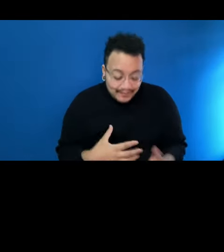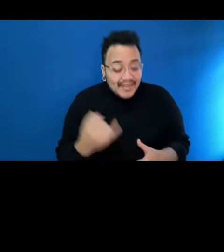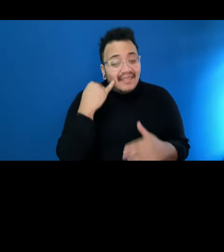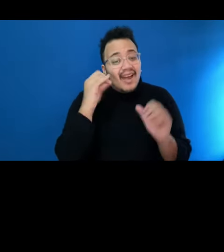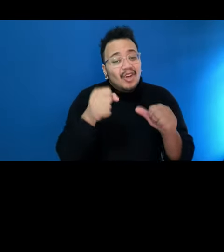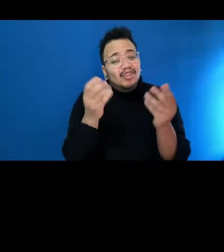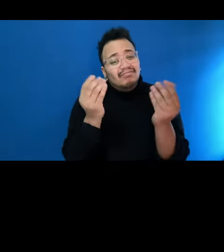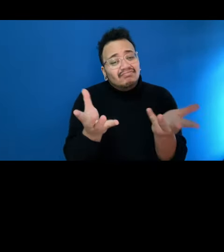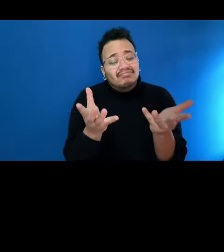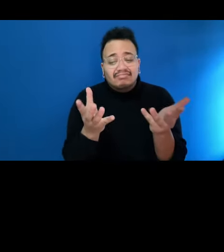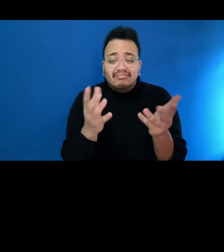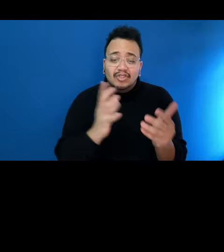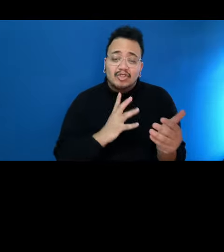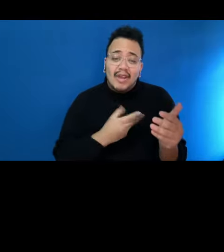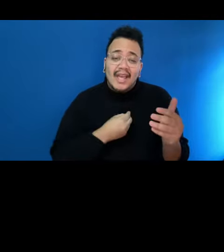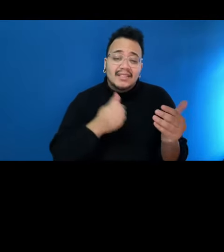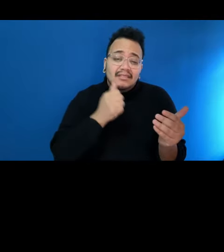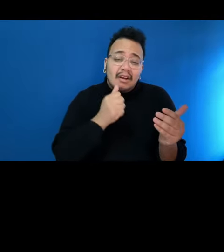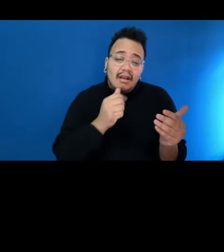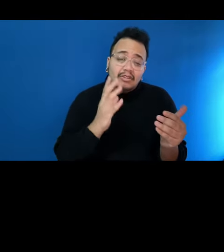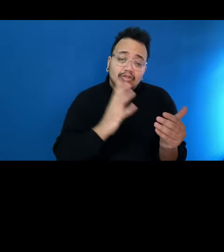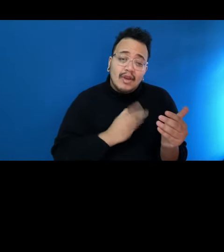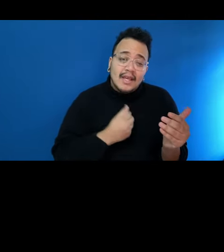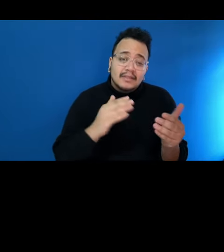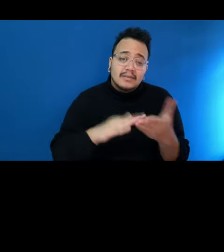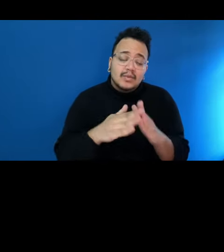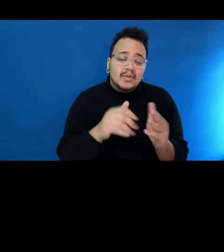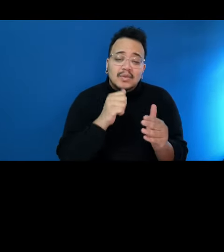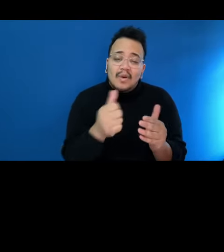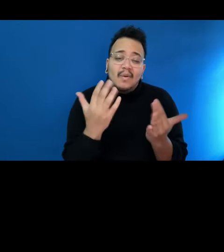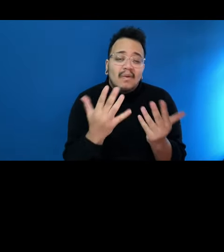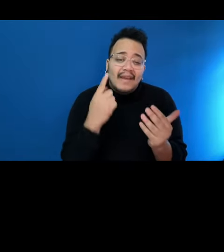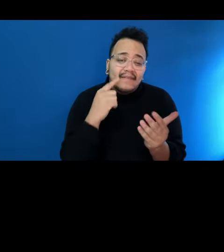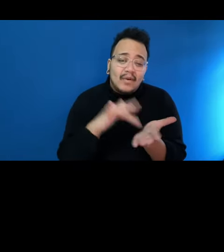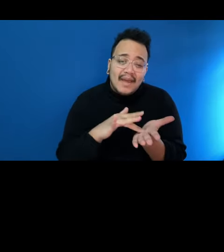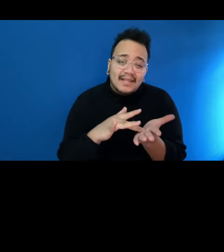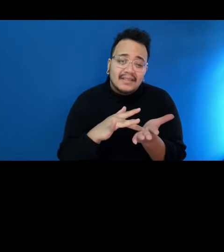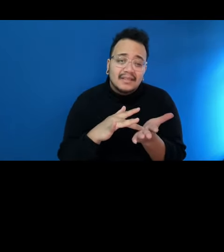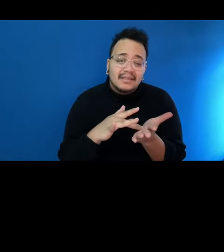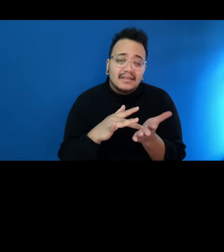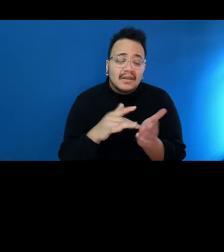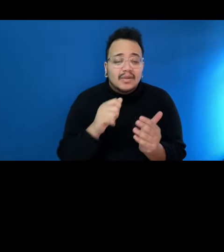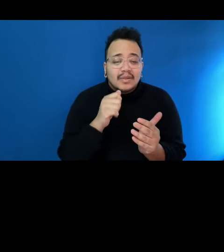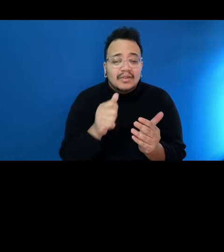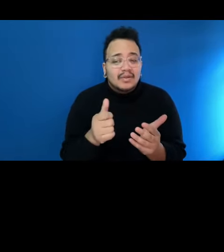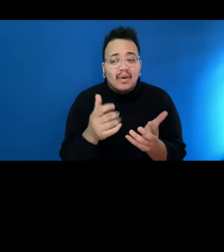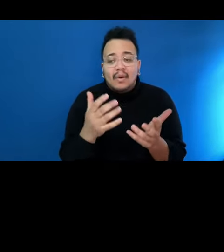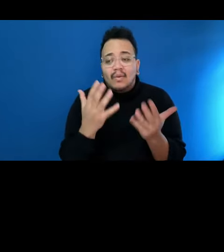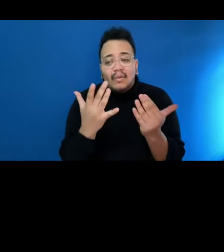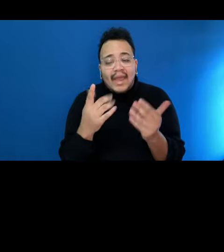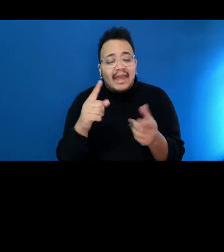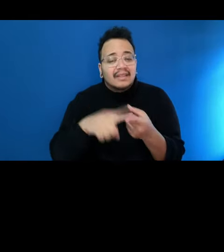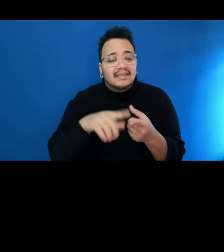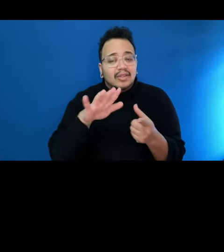don't wait until your body has disintegrated. Don't wait until your immune system is so fragile